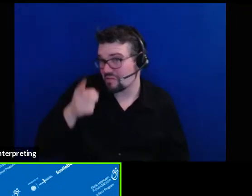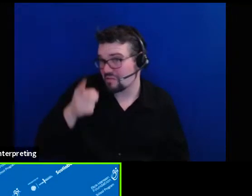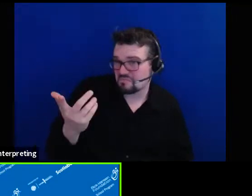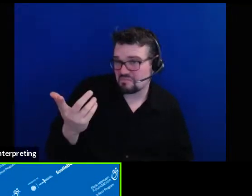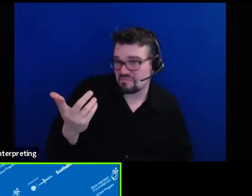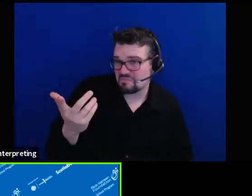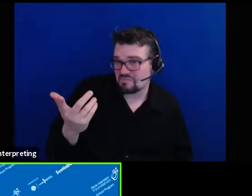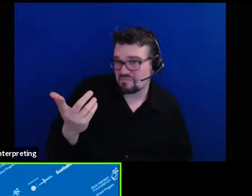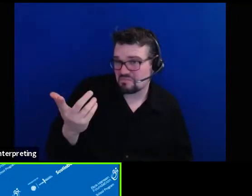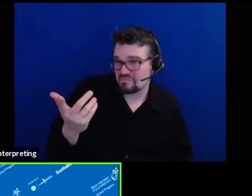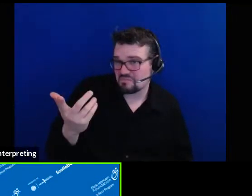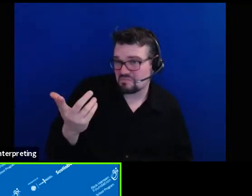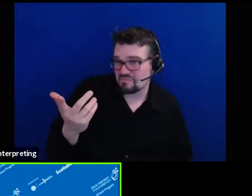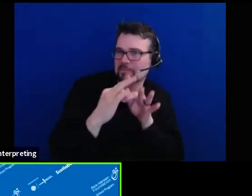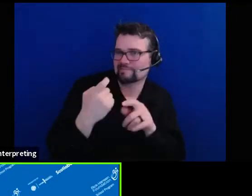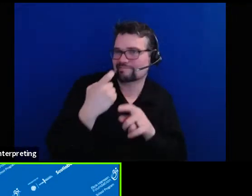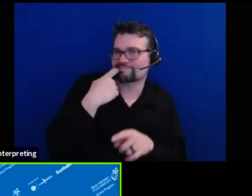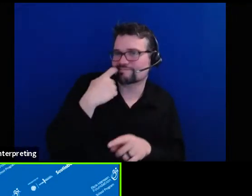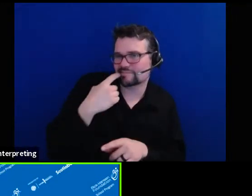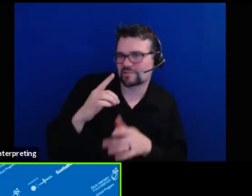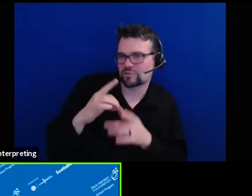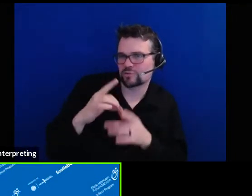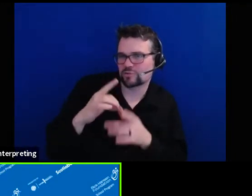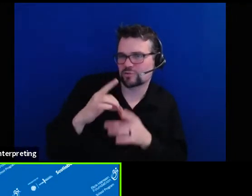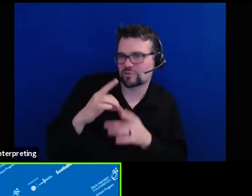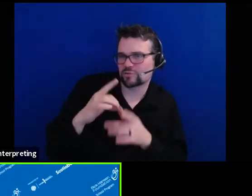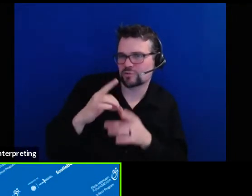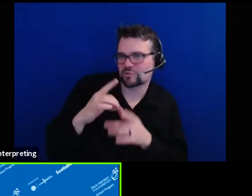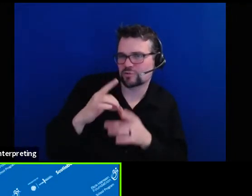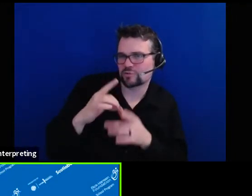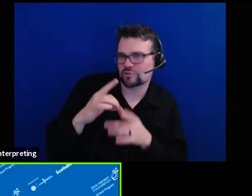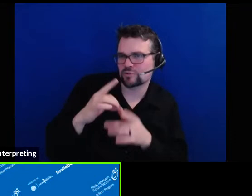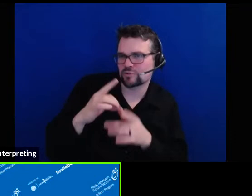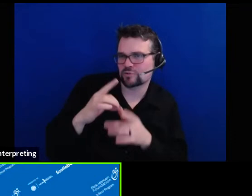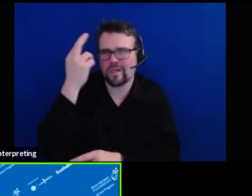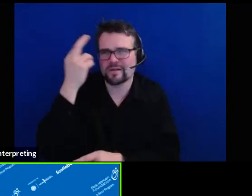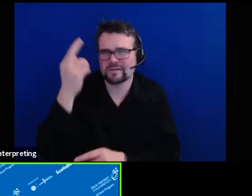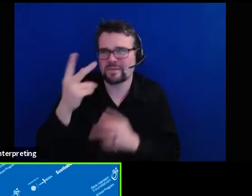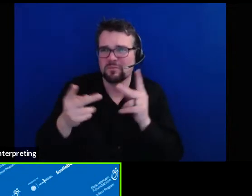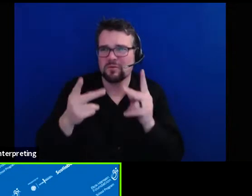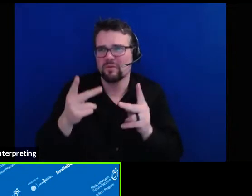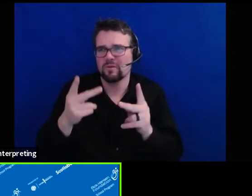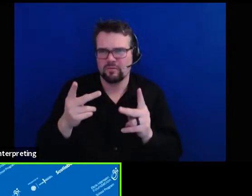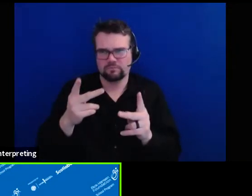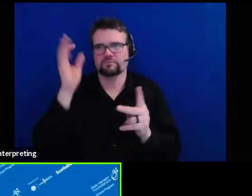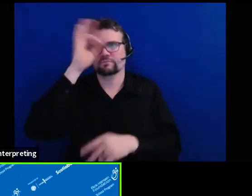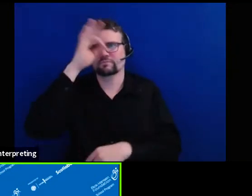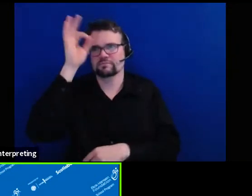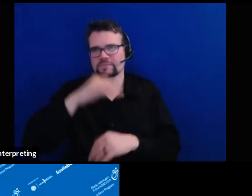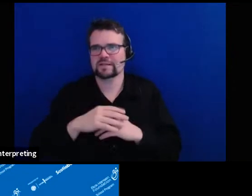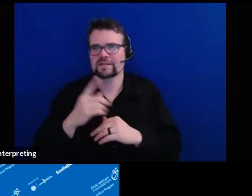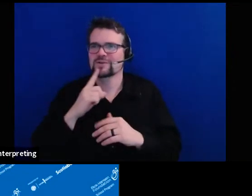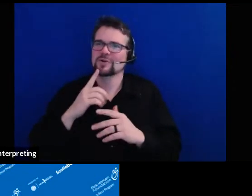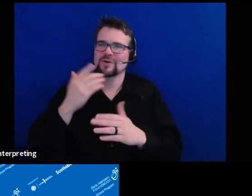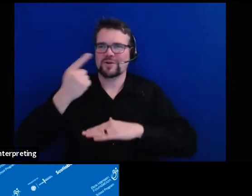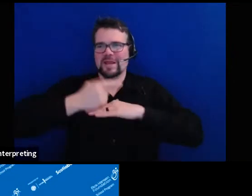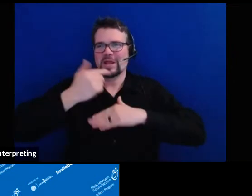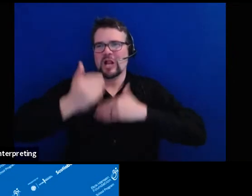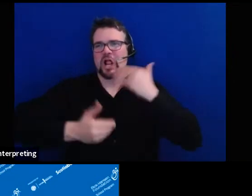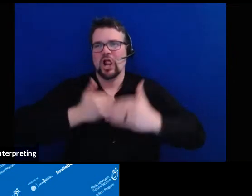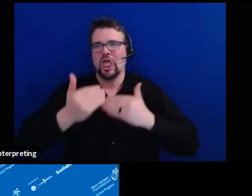THINGS THAT WE JUST WOULDN'T THINK ABOUT THAT BREAK UP YOUR FLOW, SHALL WE SAY? >> MM-HM.